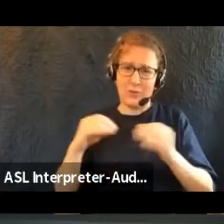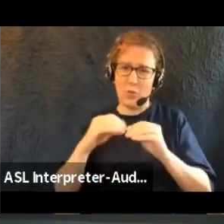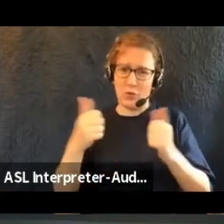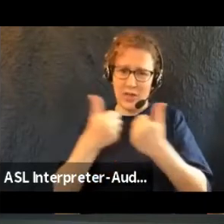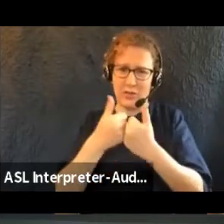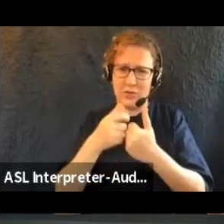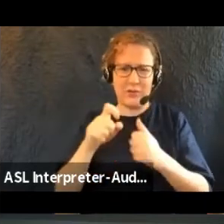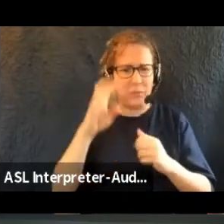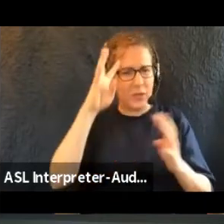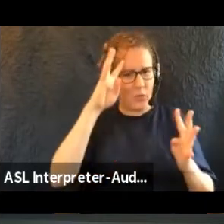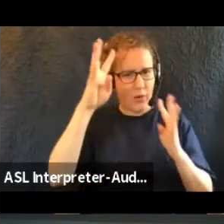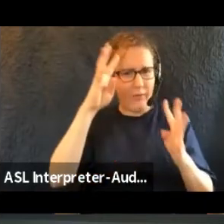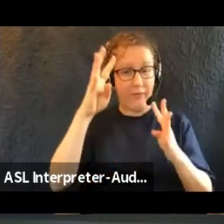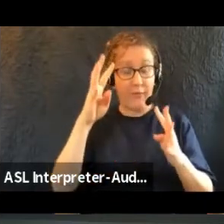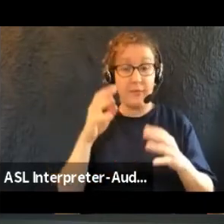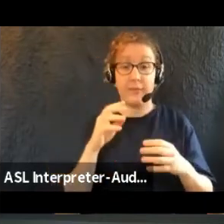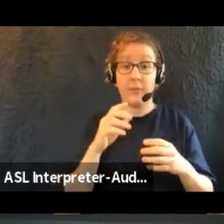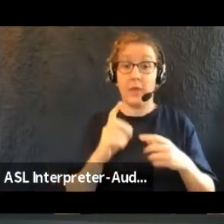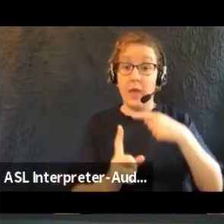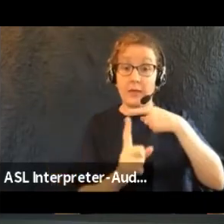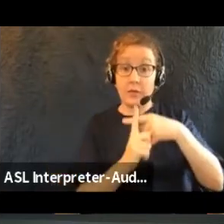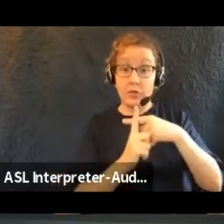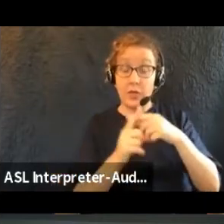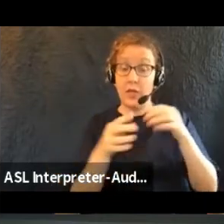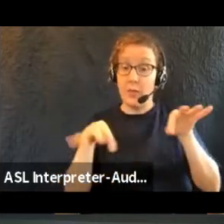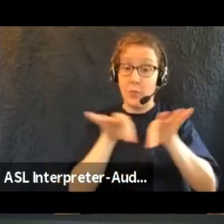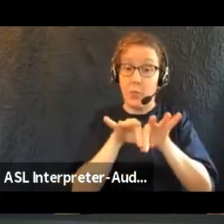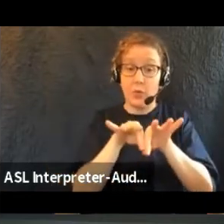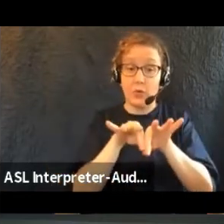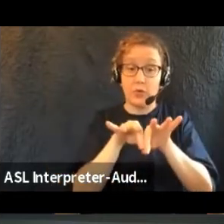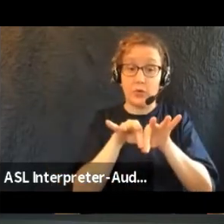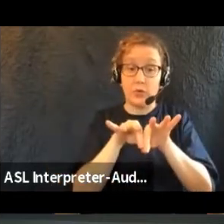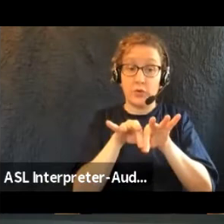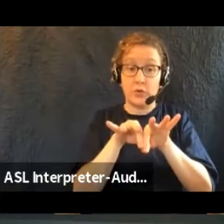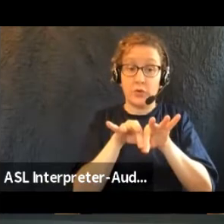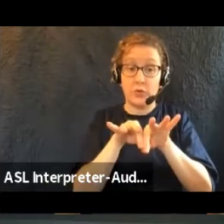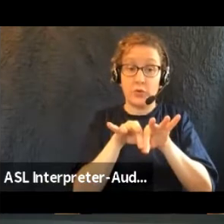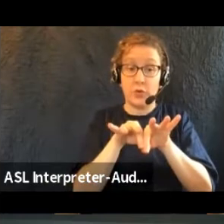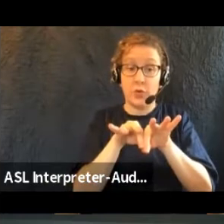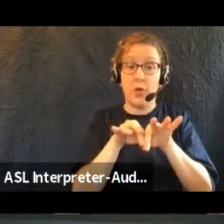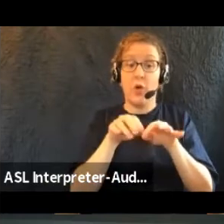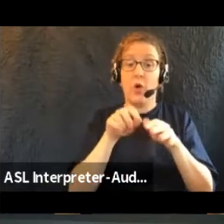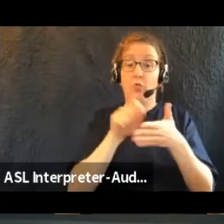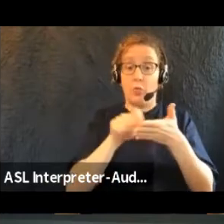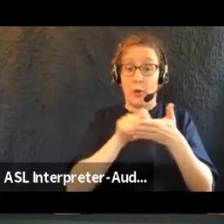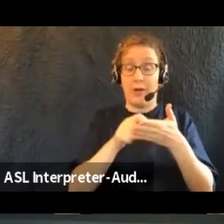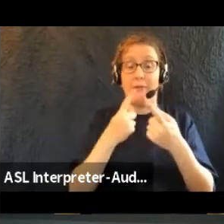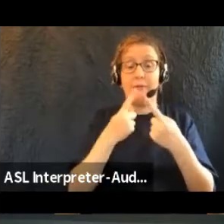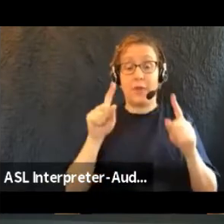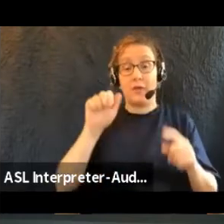Additionally, it's important to write effective alt text.